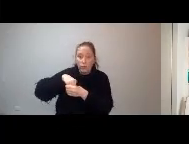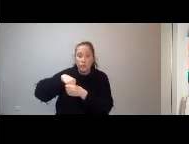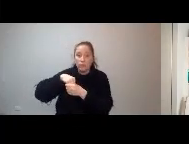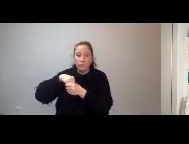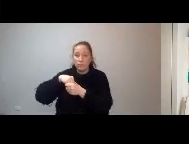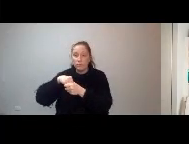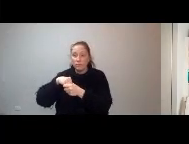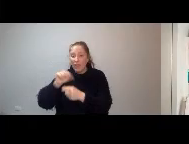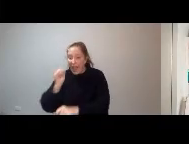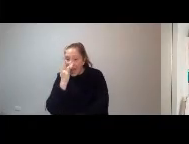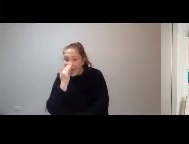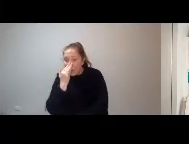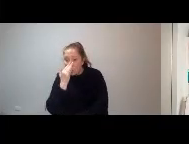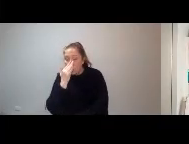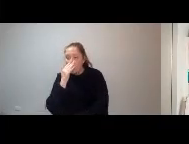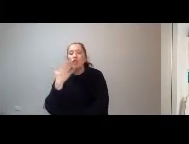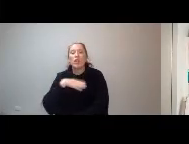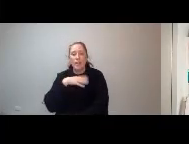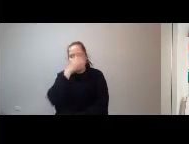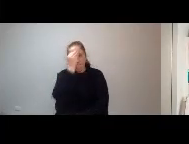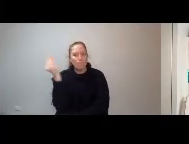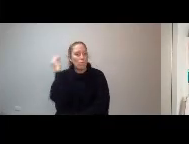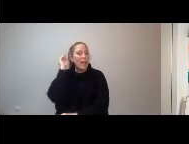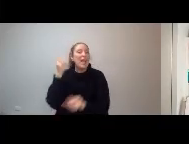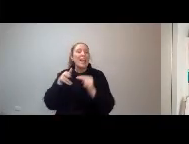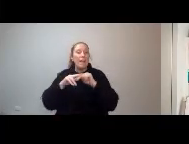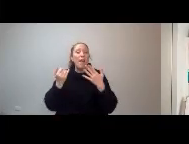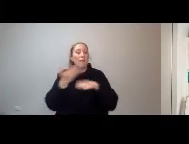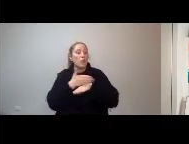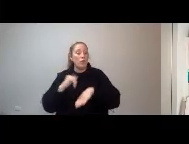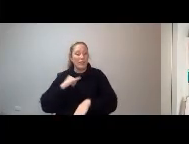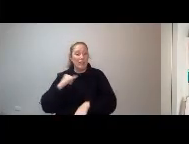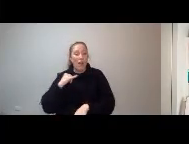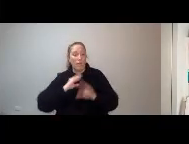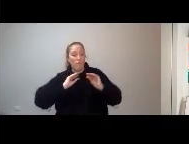when you're training staff in how to adapt your practice